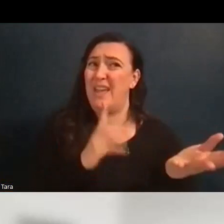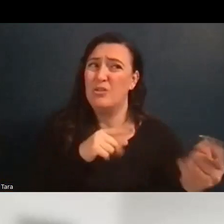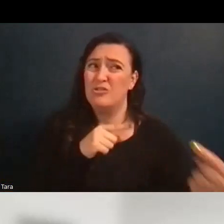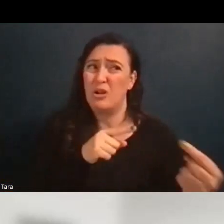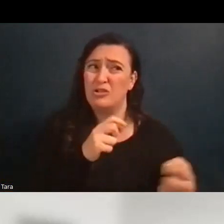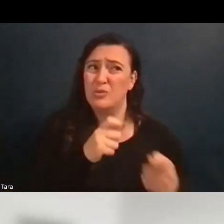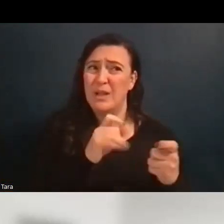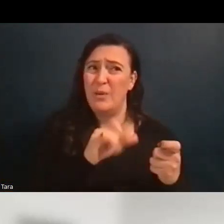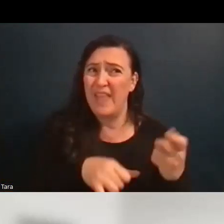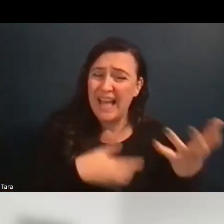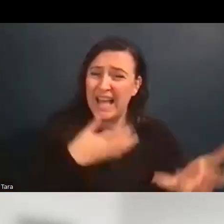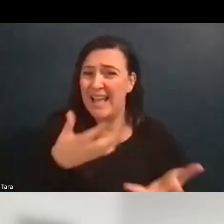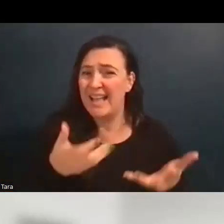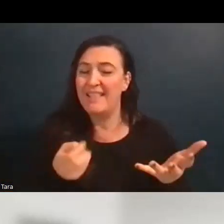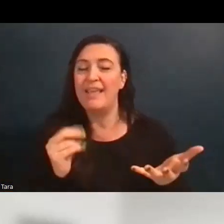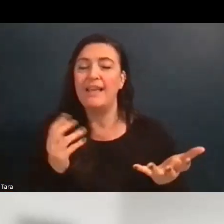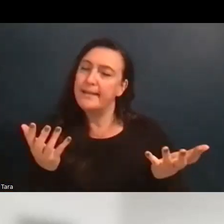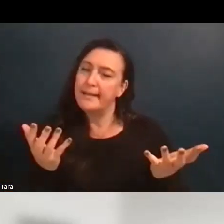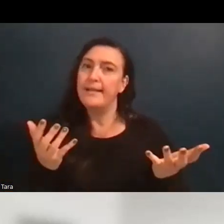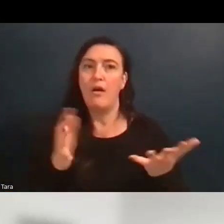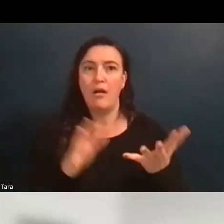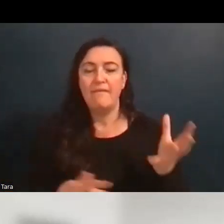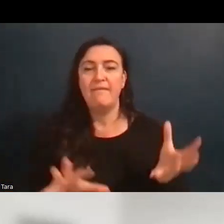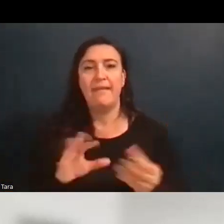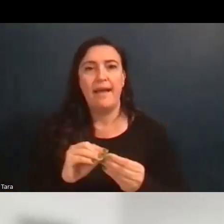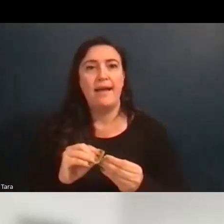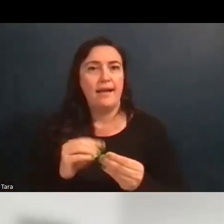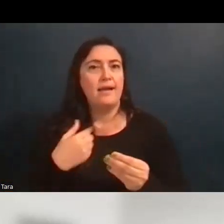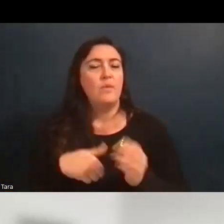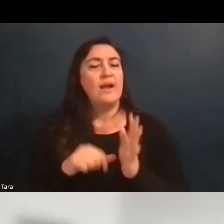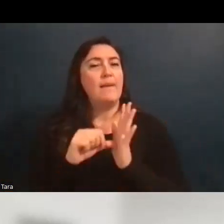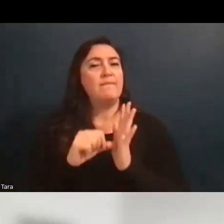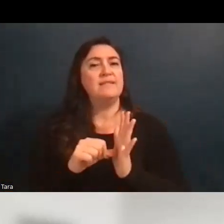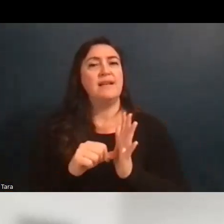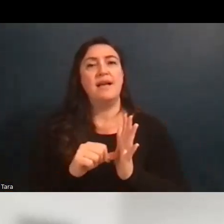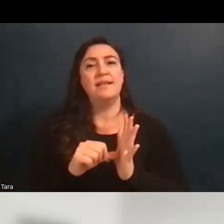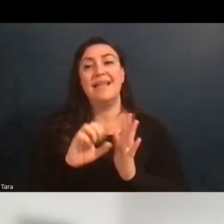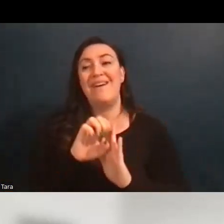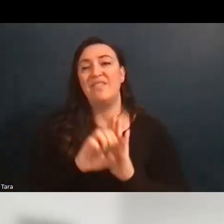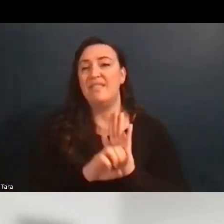So that's why we sort of emphasize the ethics of building